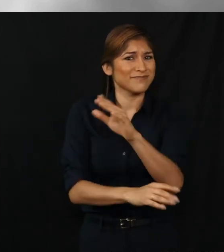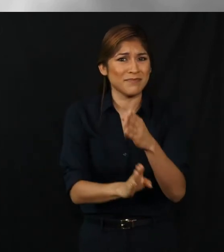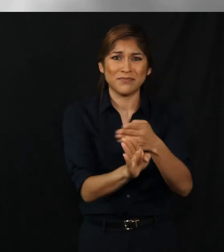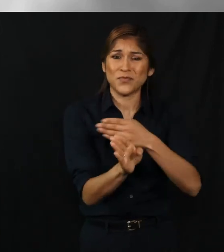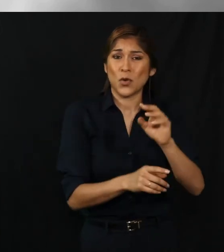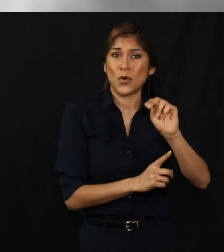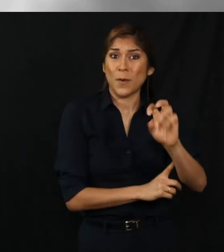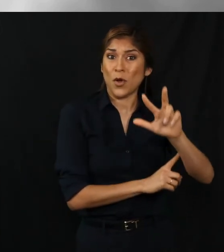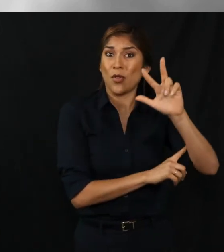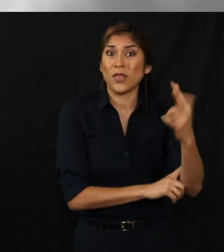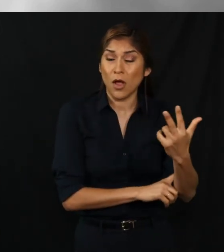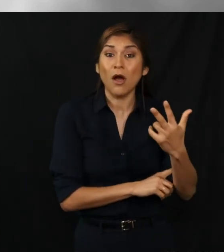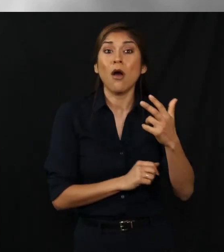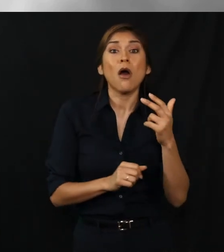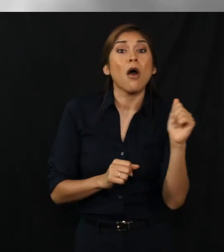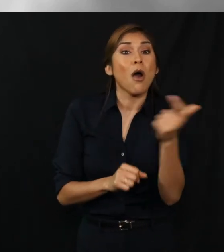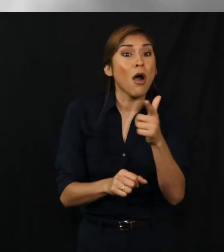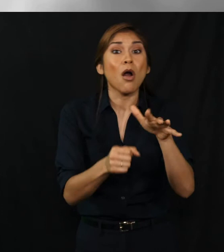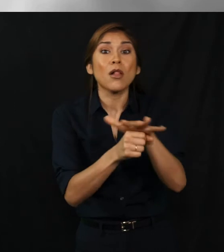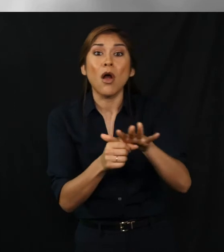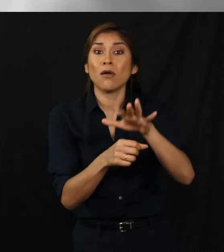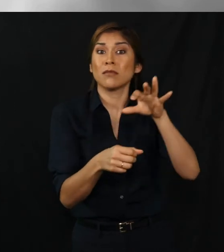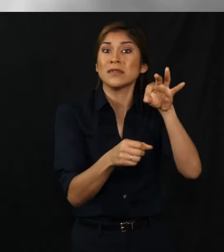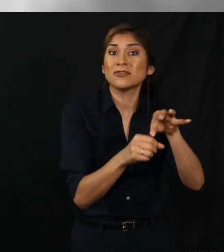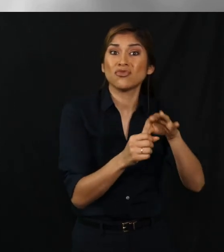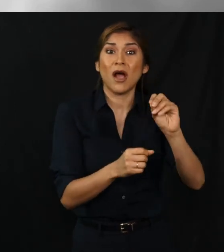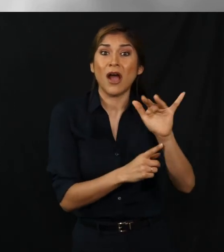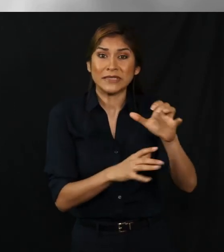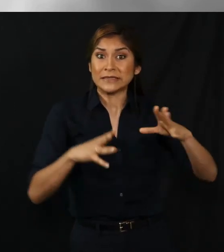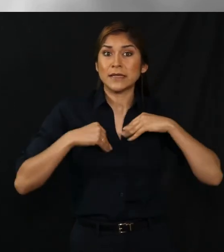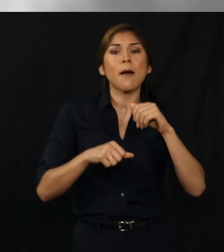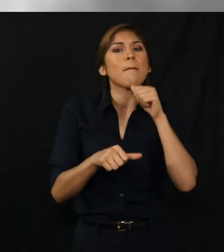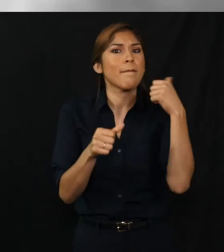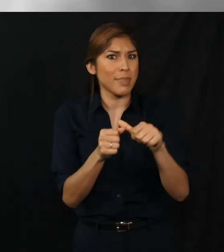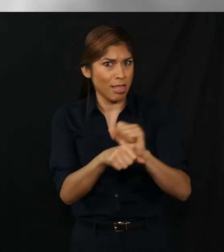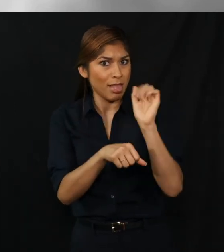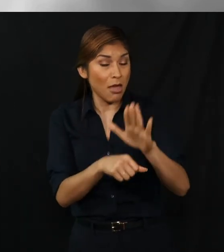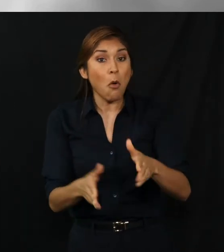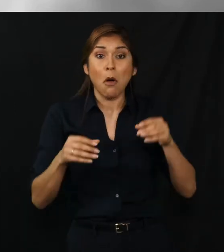All local election office will accept mail or hand delivered ballots by the voters.